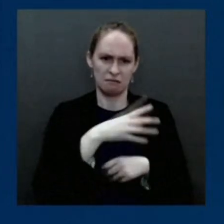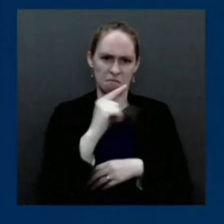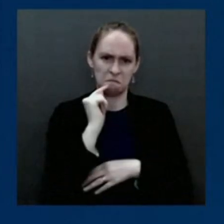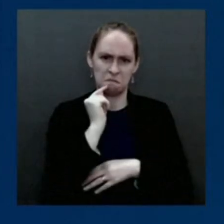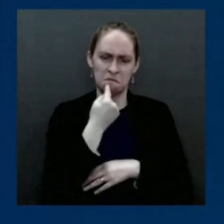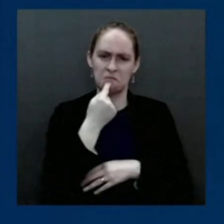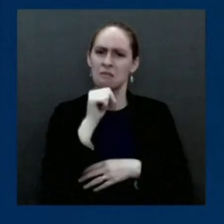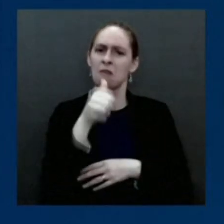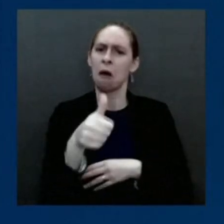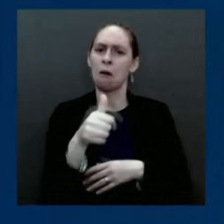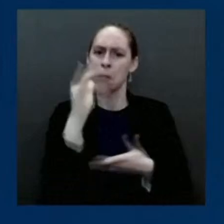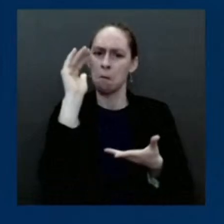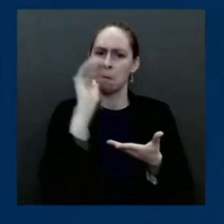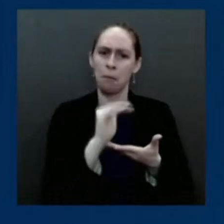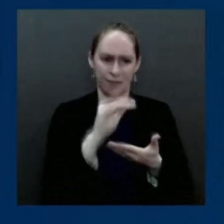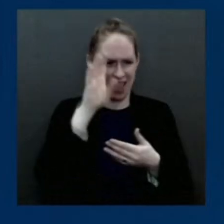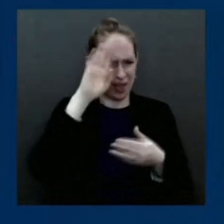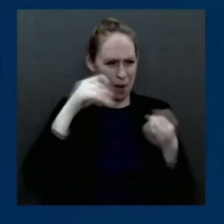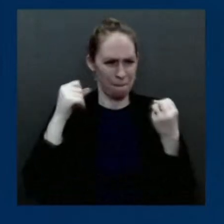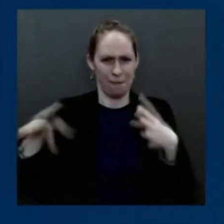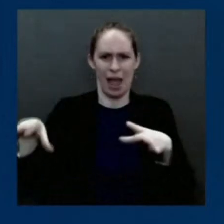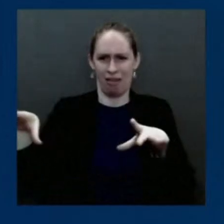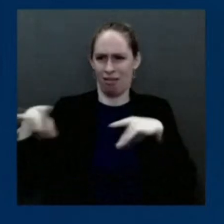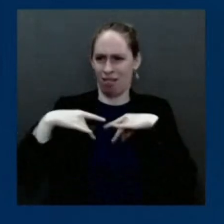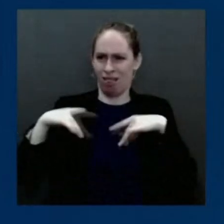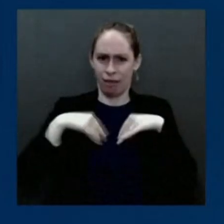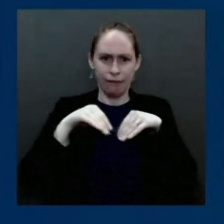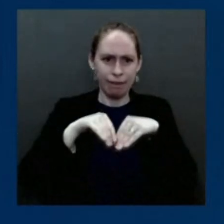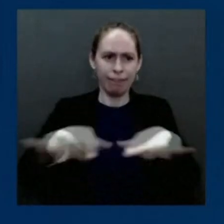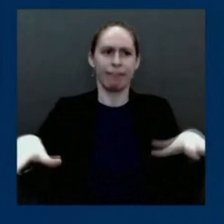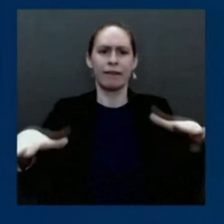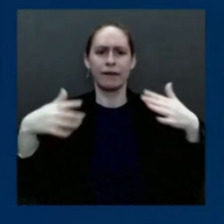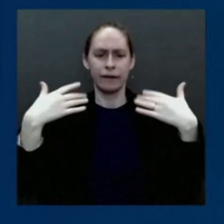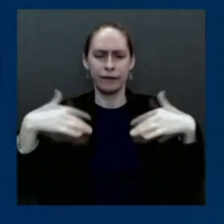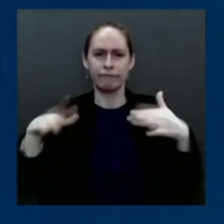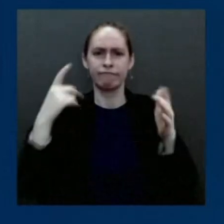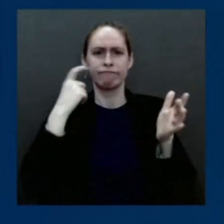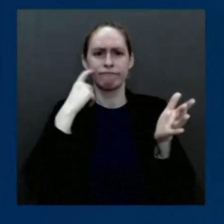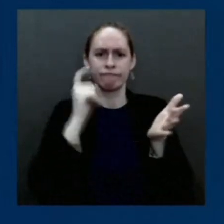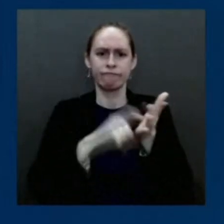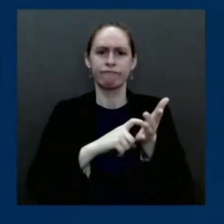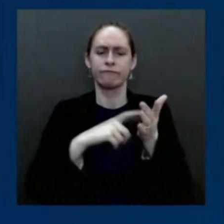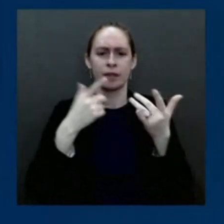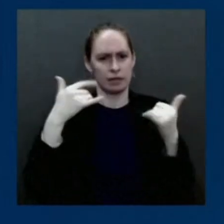SEVERITY. AND SO WE SHOULD NOT BECOME